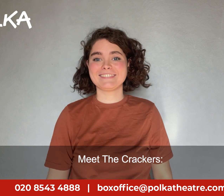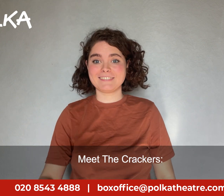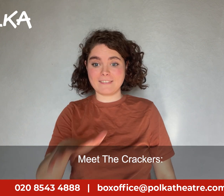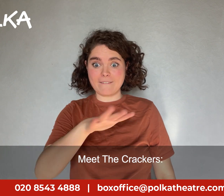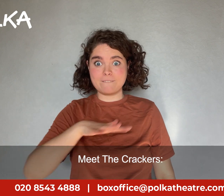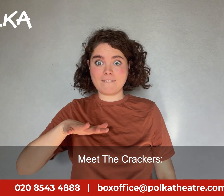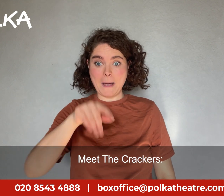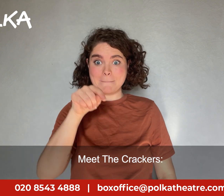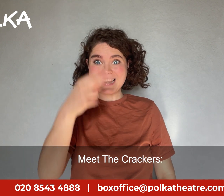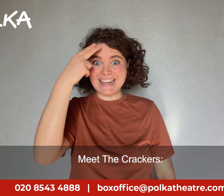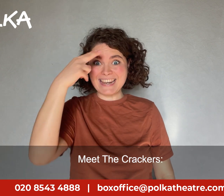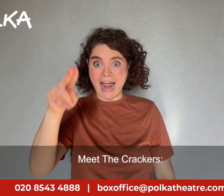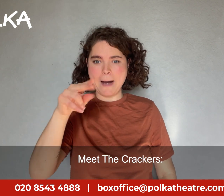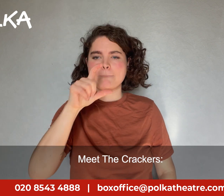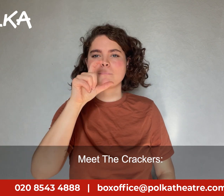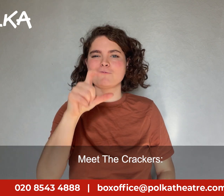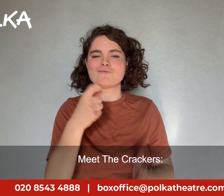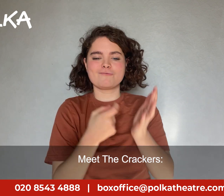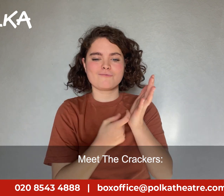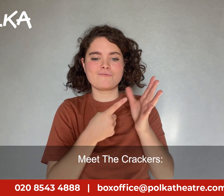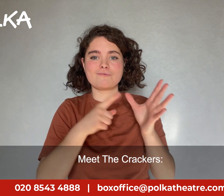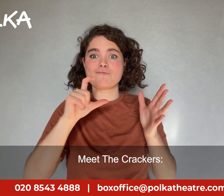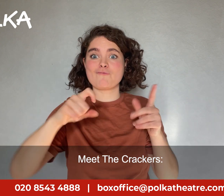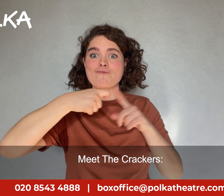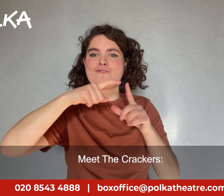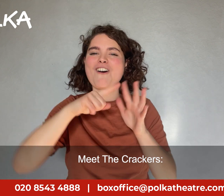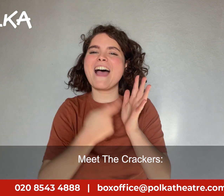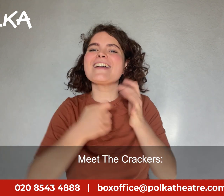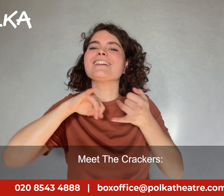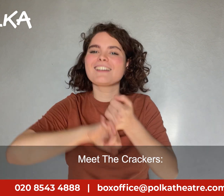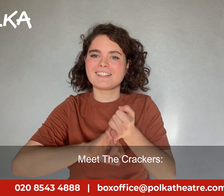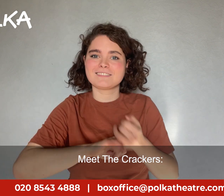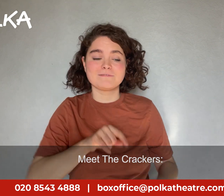Meet The Crackers: